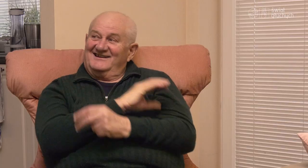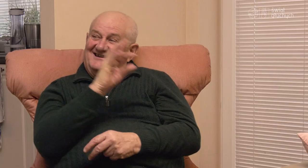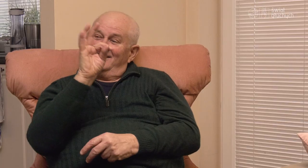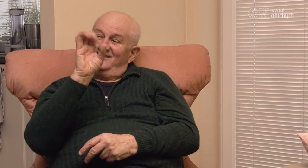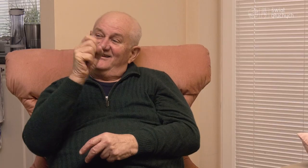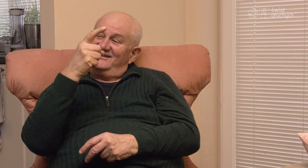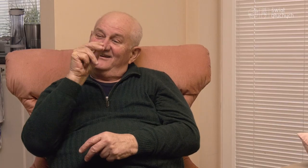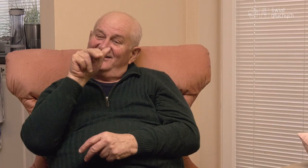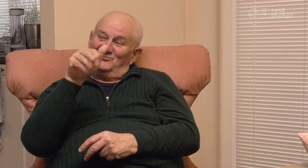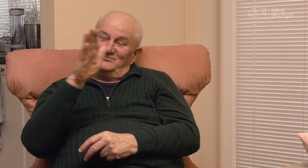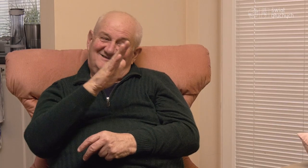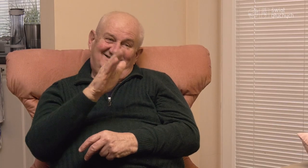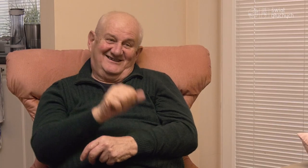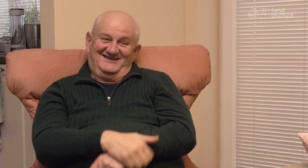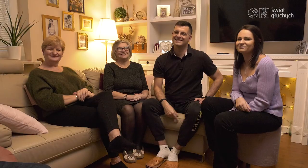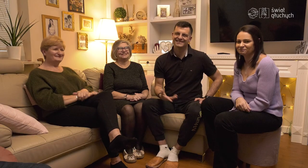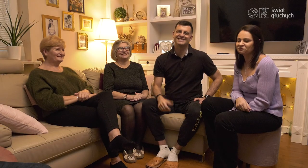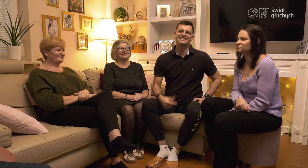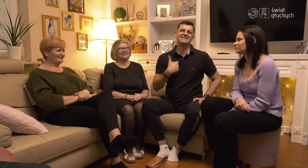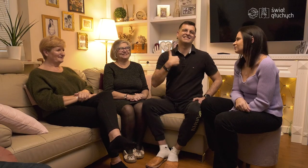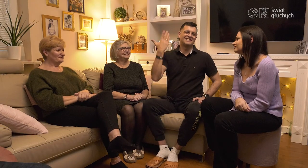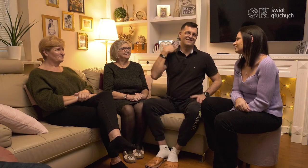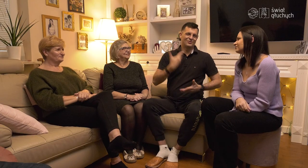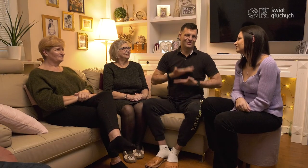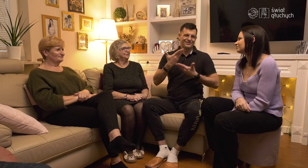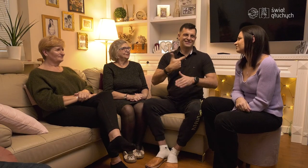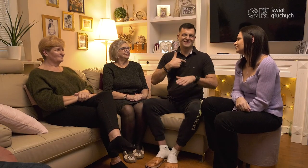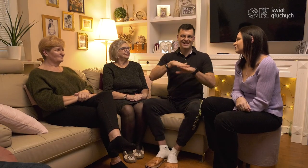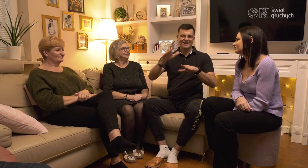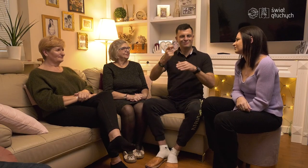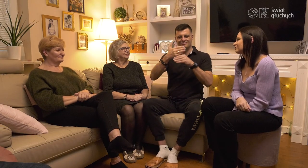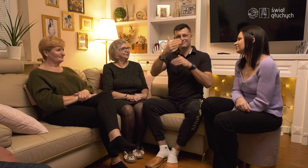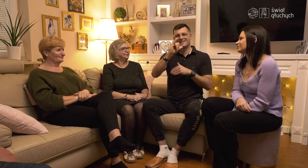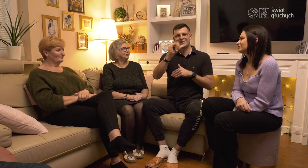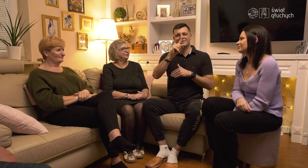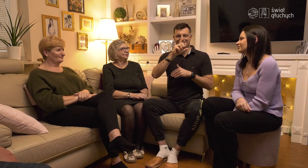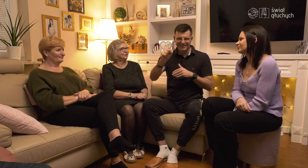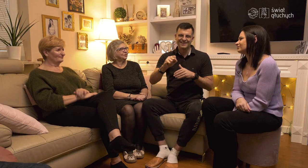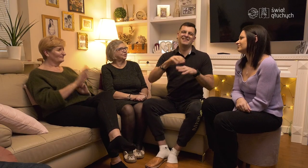[Tadeusz]: Tadeusz. [Rafał]: I was born near Radom, in Iłża.